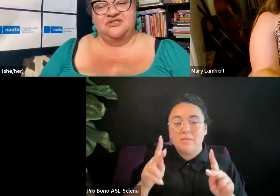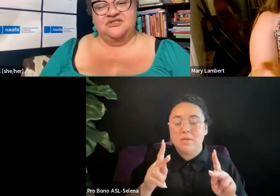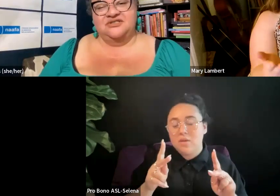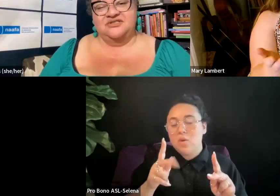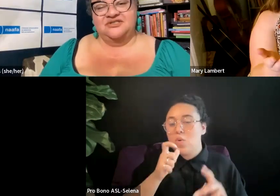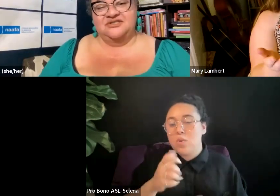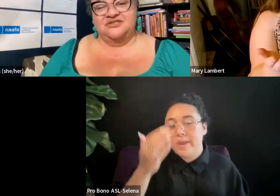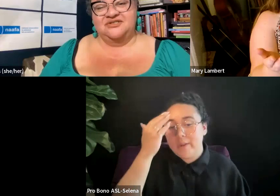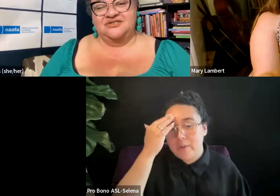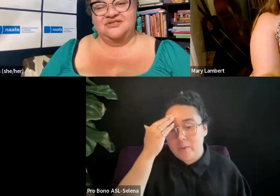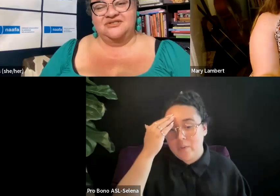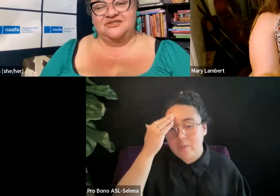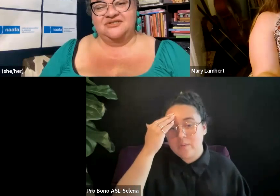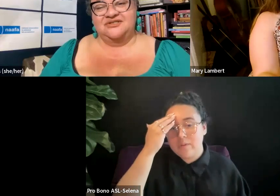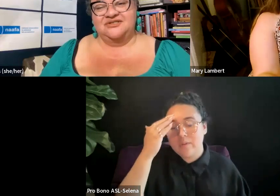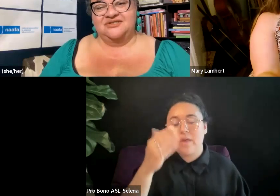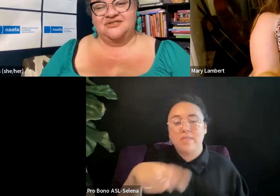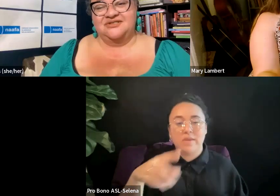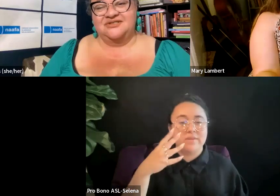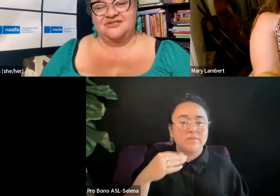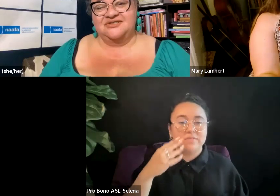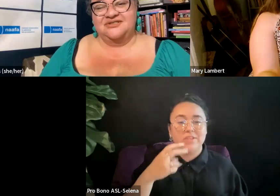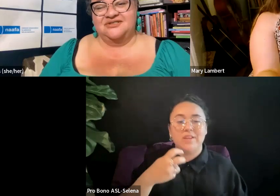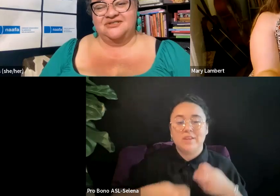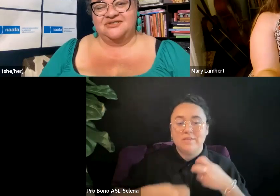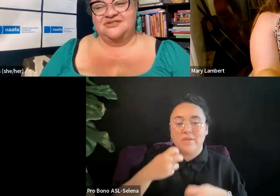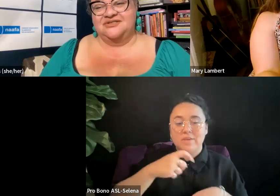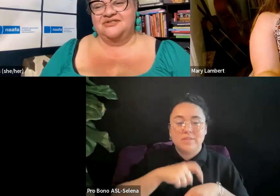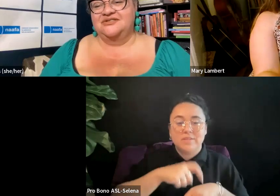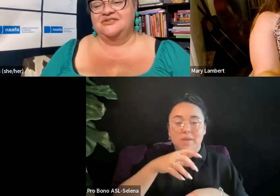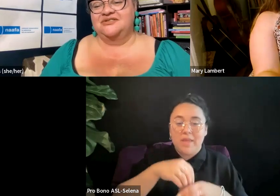are having a difficult time in their bodies, feeling comfortable.